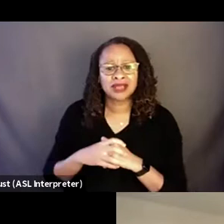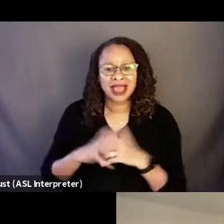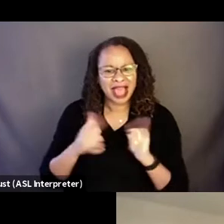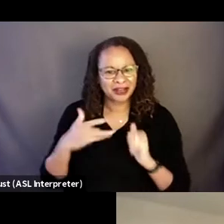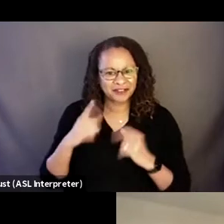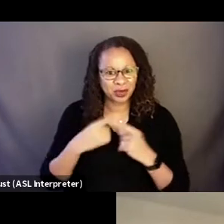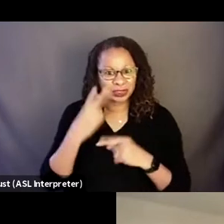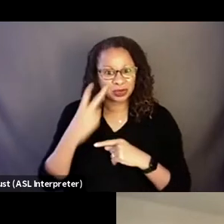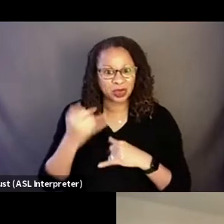when you saw the footage?